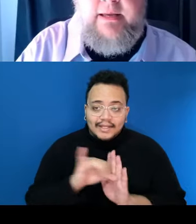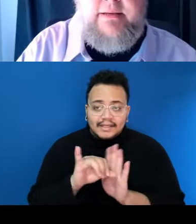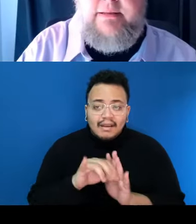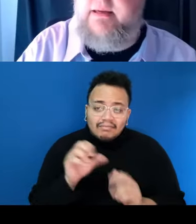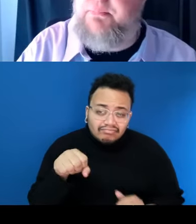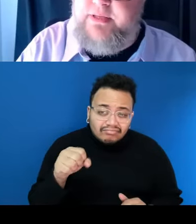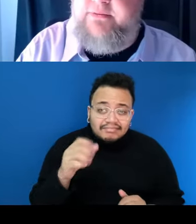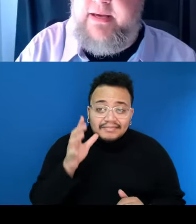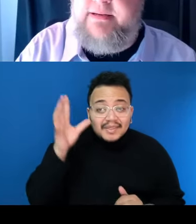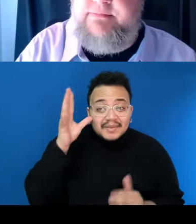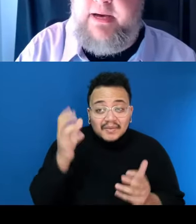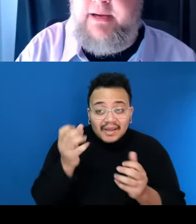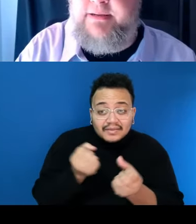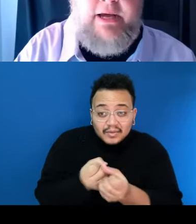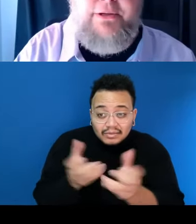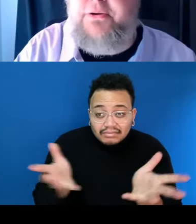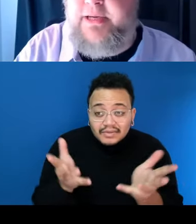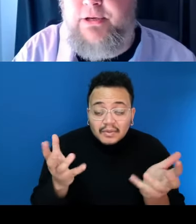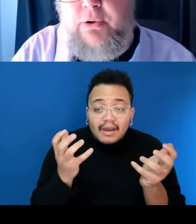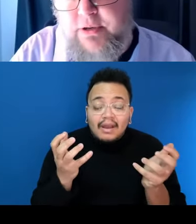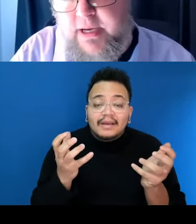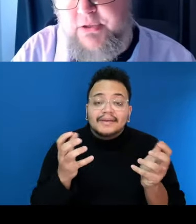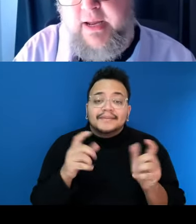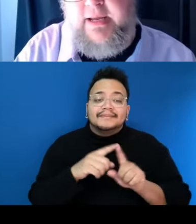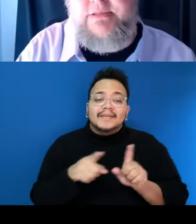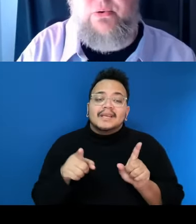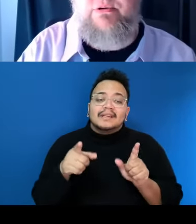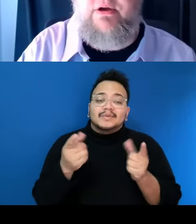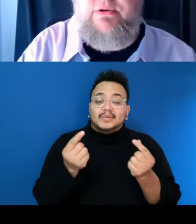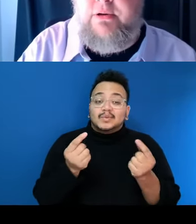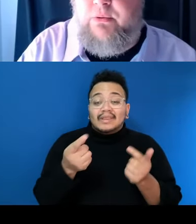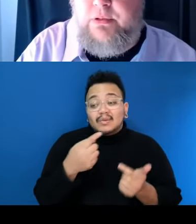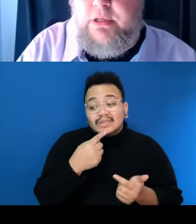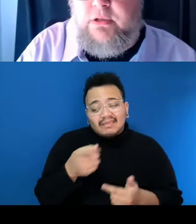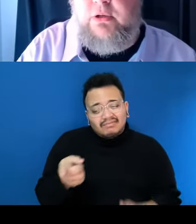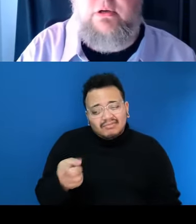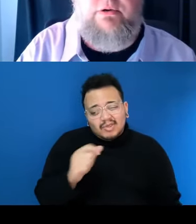and they believe that by telling their kid, "No, you're not trans, "or no, you're not really a girl,